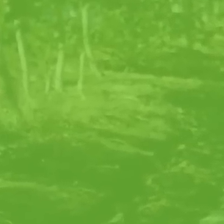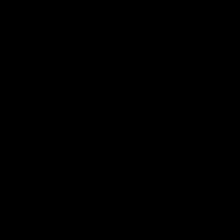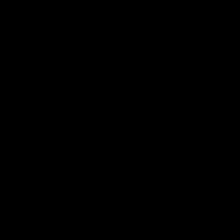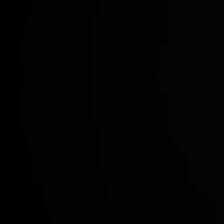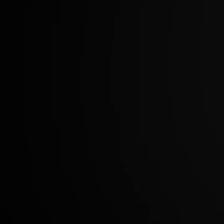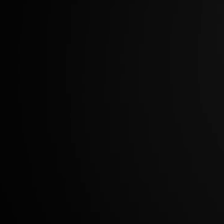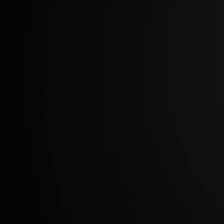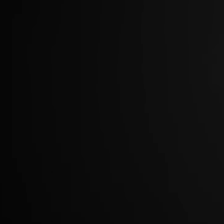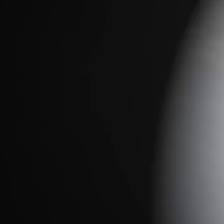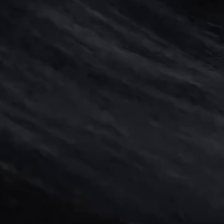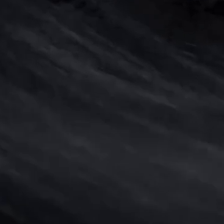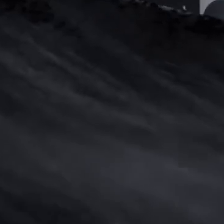[AUDIO LOGO]